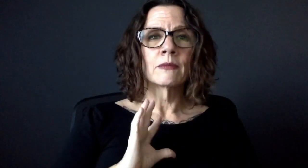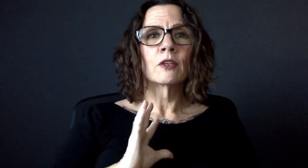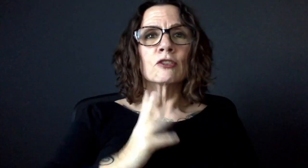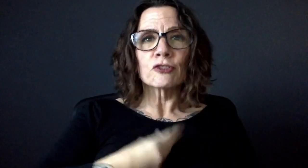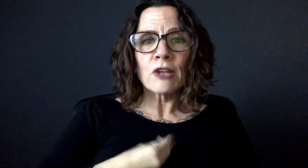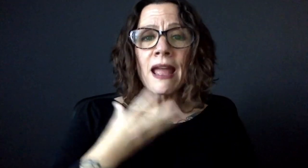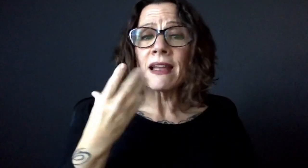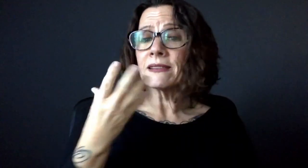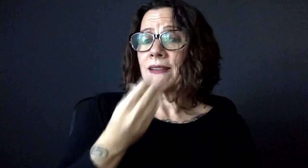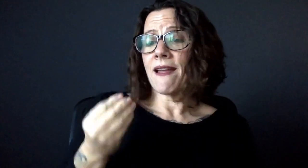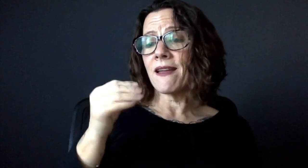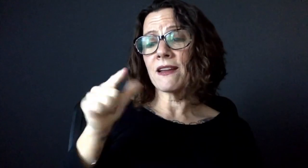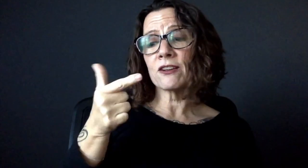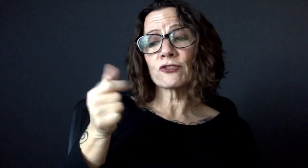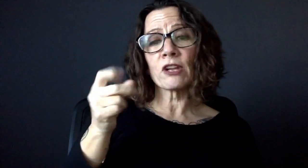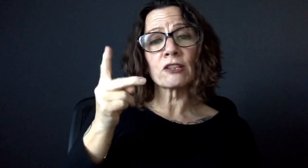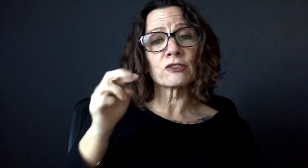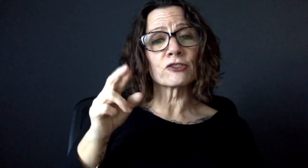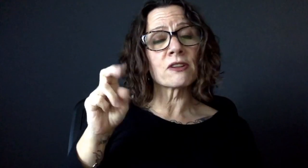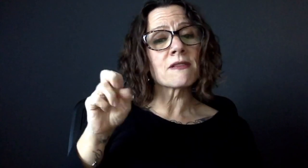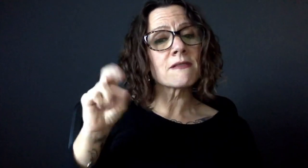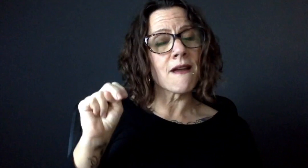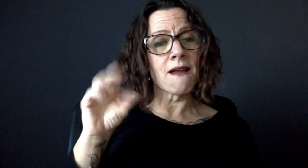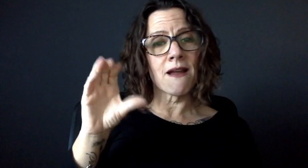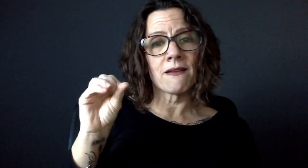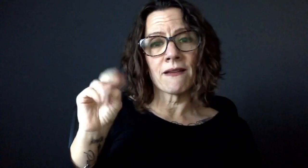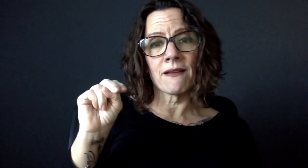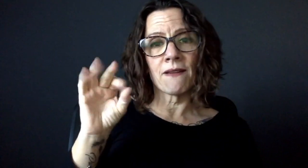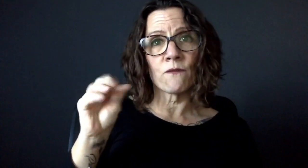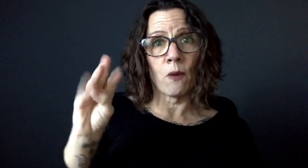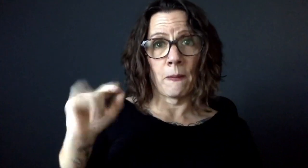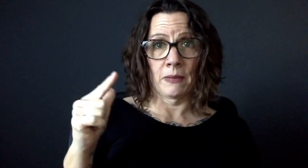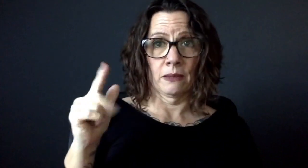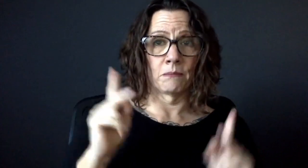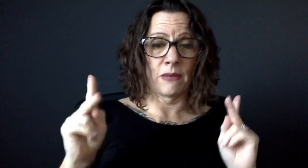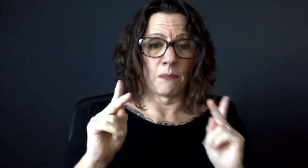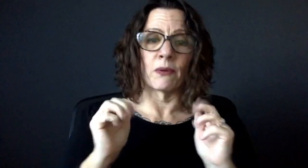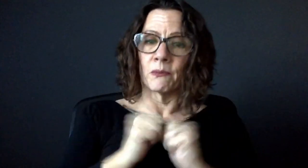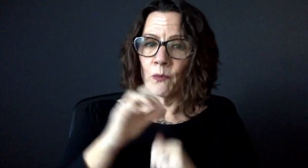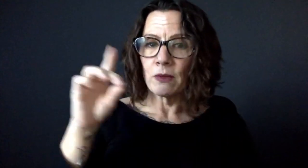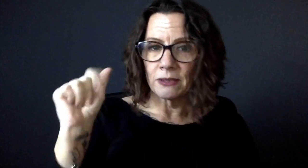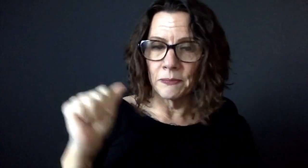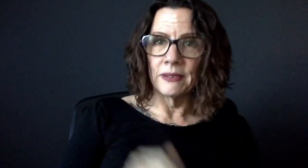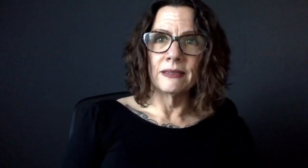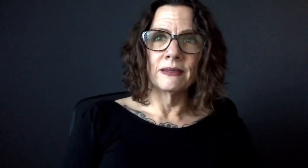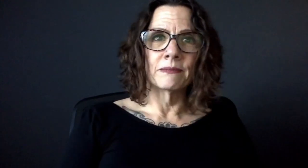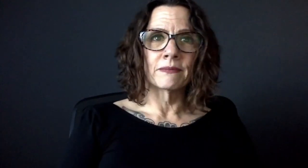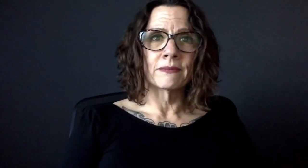trans and gender non-conforming people with disabilities,